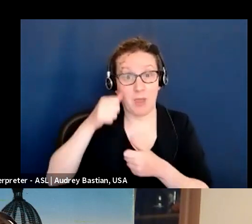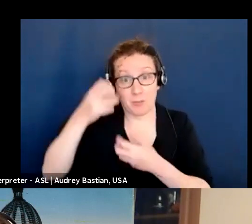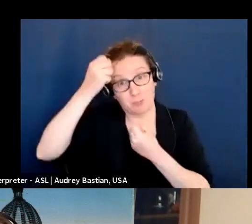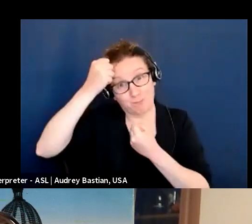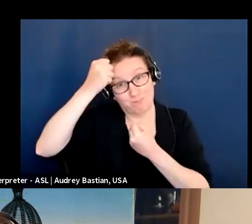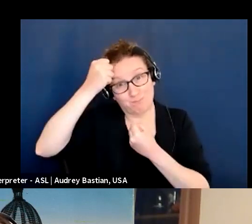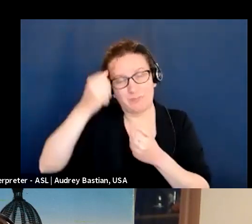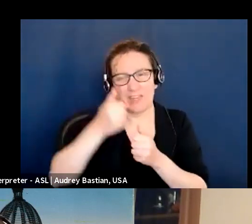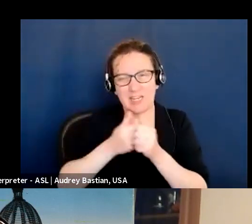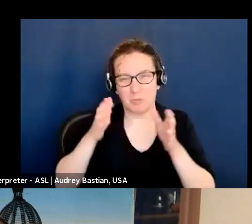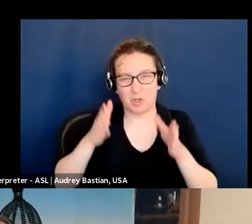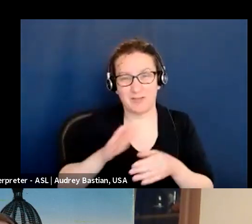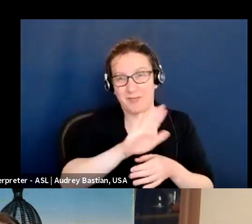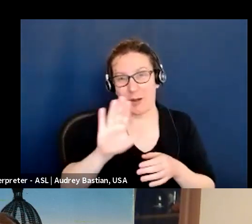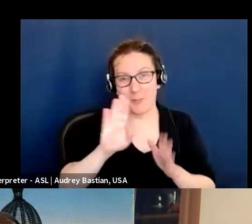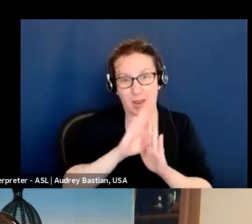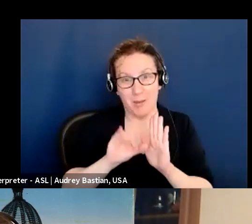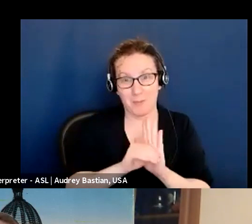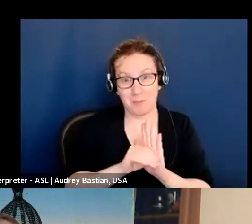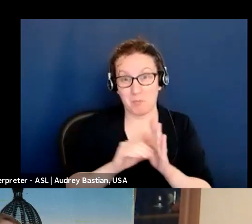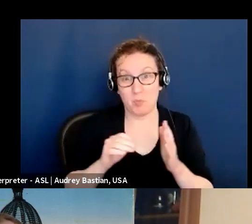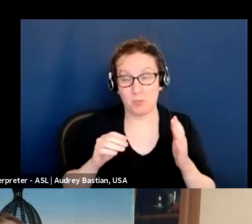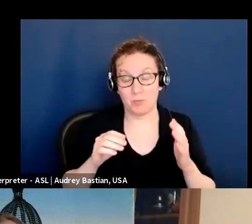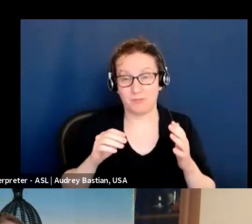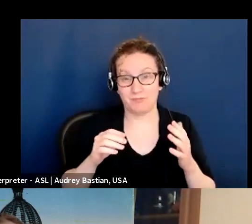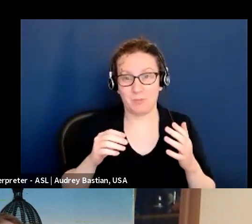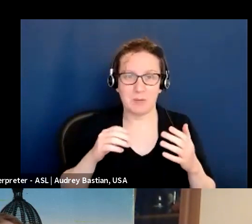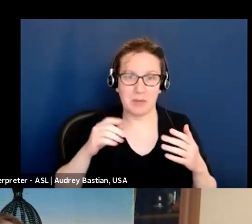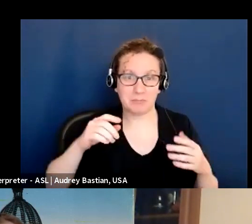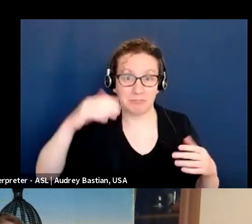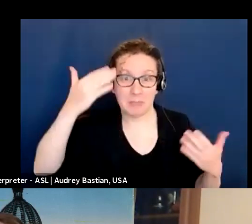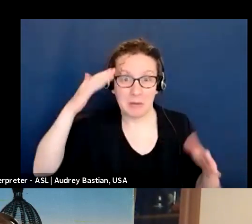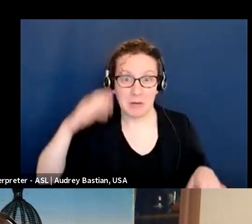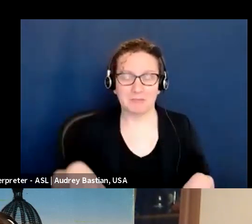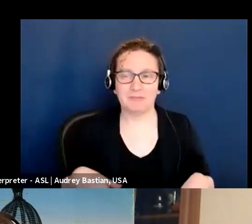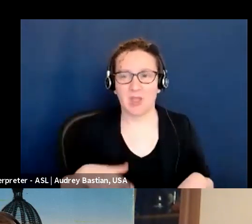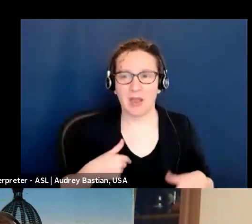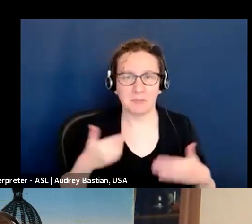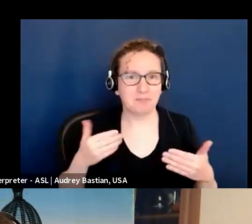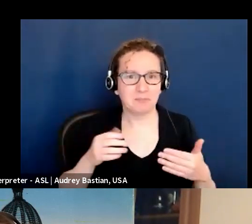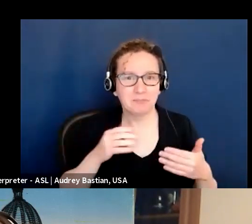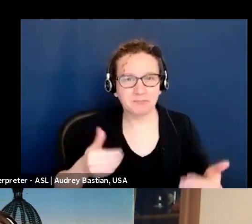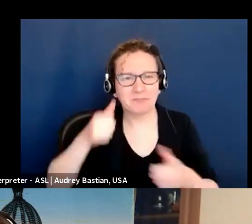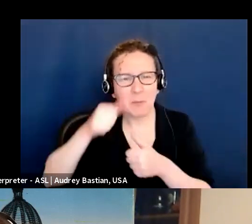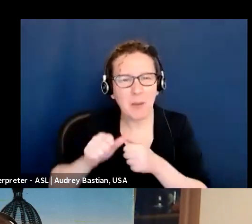finalist interview you get a selection e mail a few months later, whether you have made it or not.